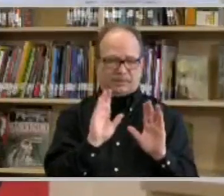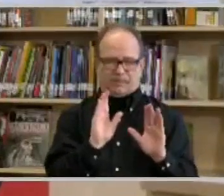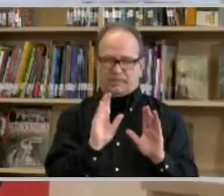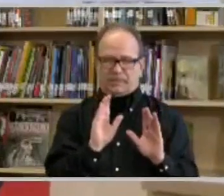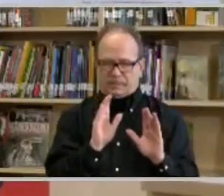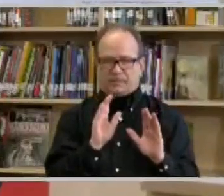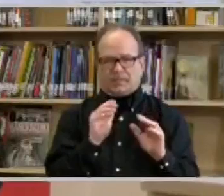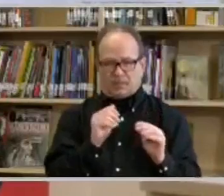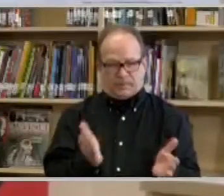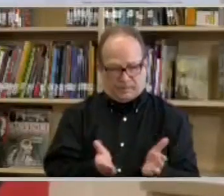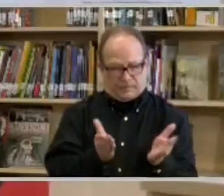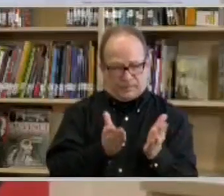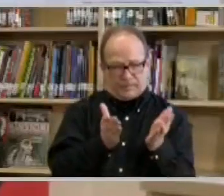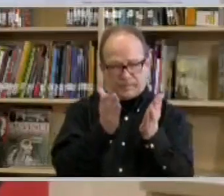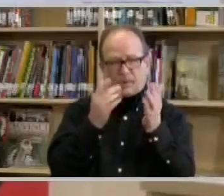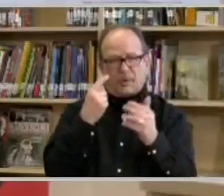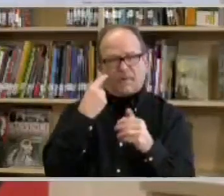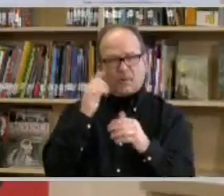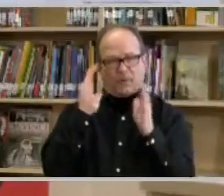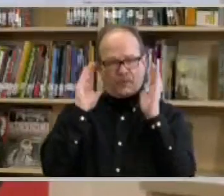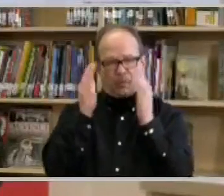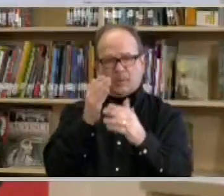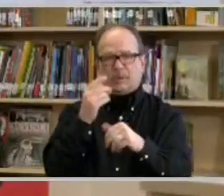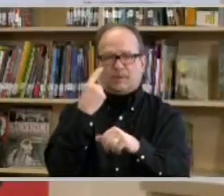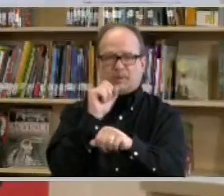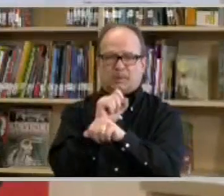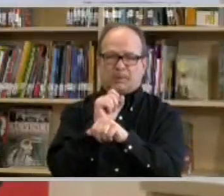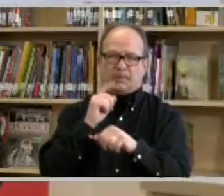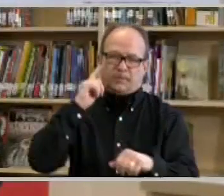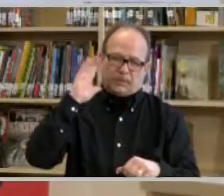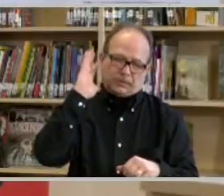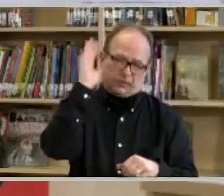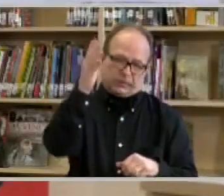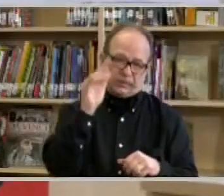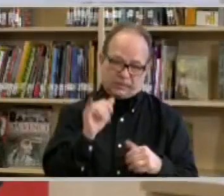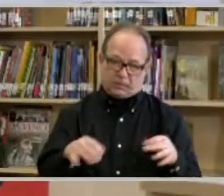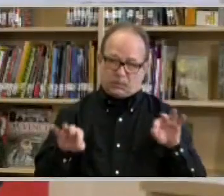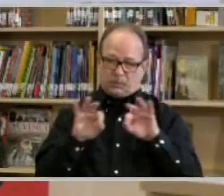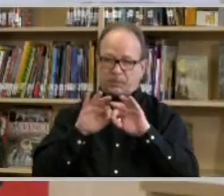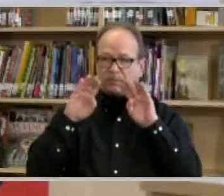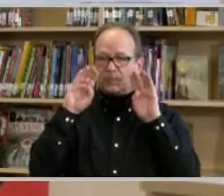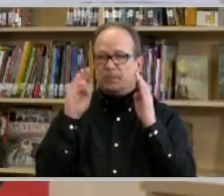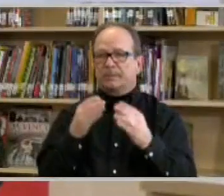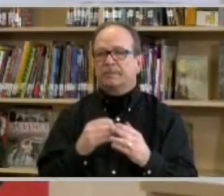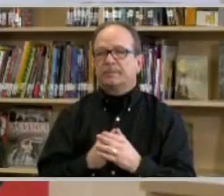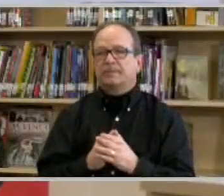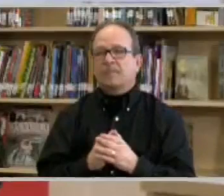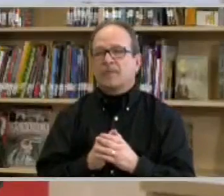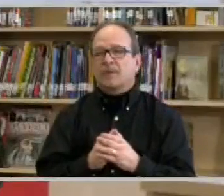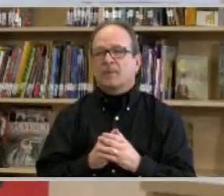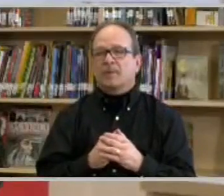NUMBER OF REASONS, AND WE ARE